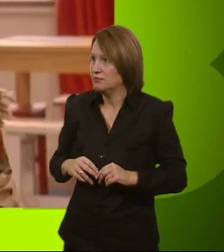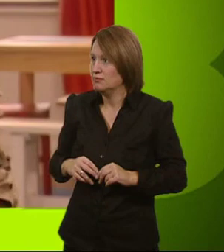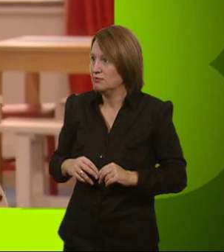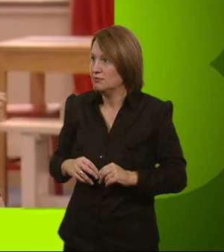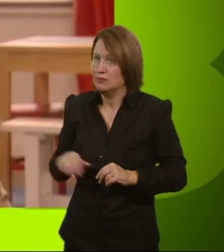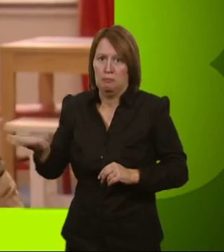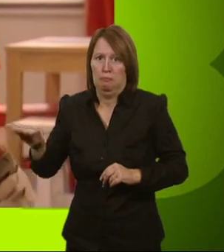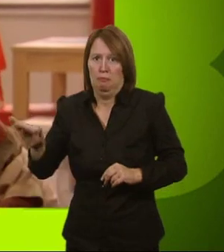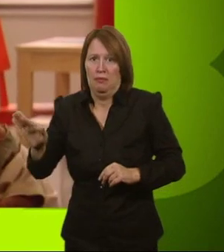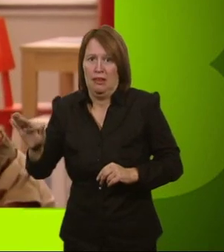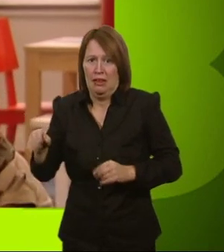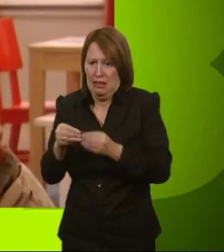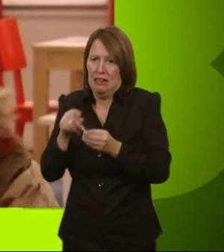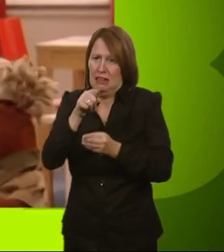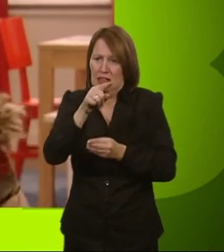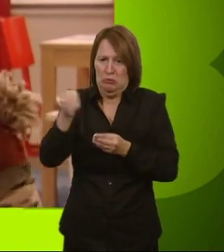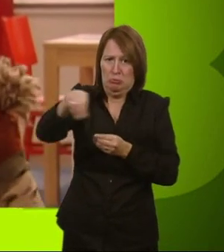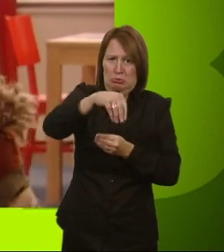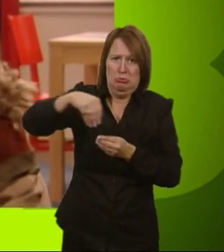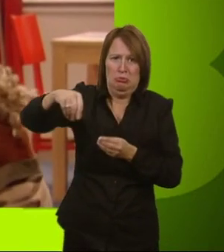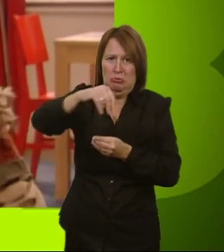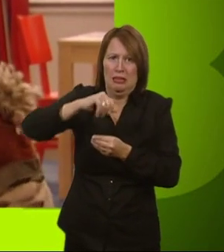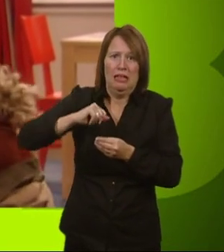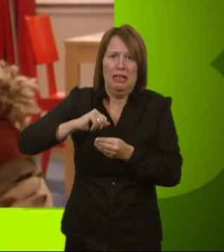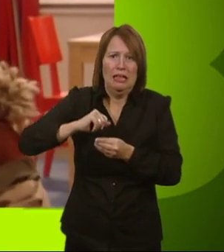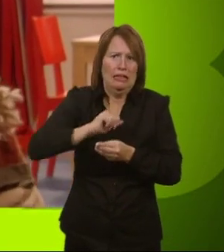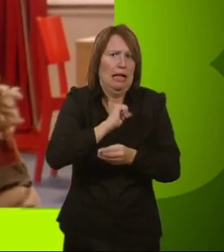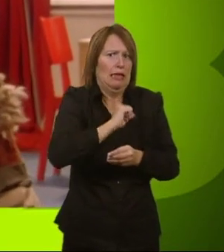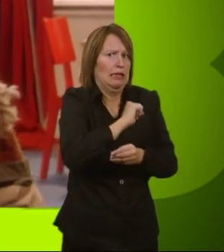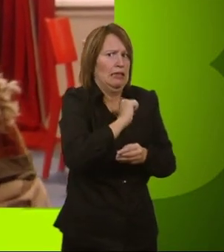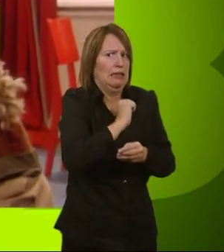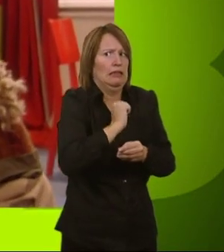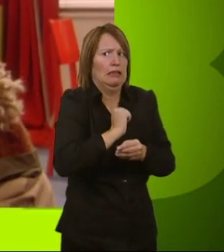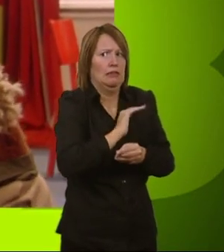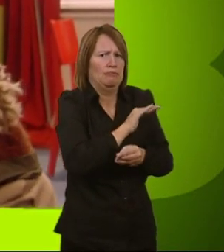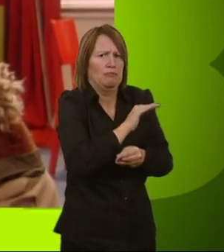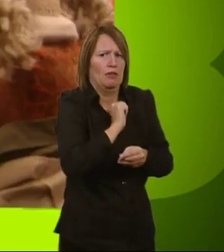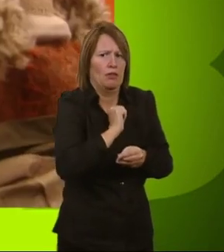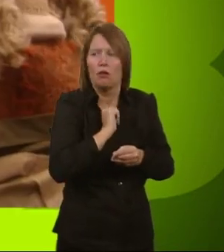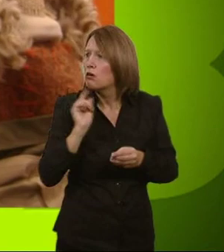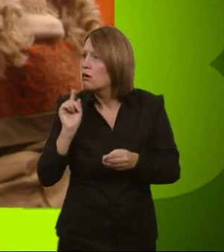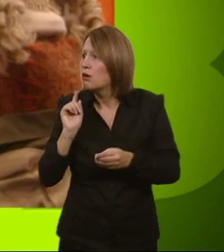right niy let's get that Heather in the tub yeah yeah oh crazy Keef Tash